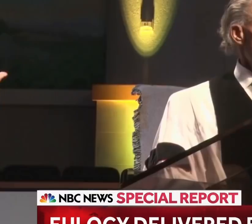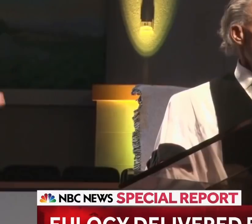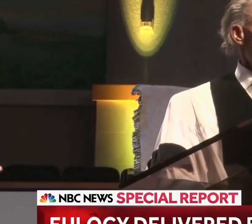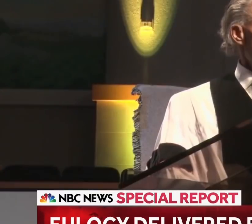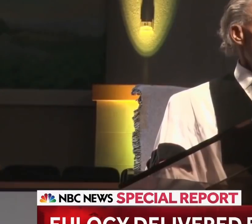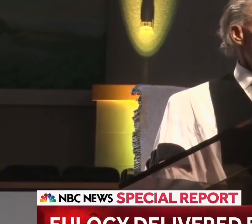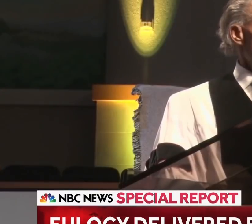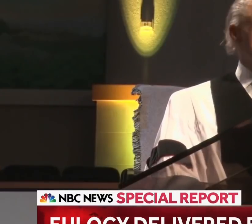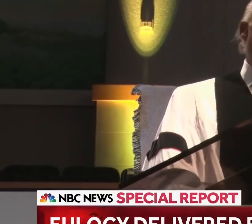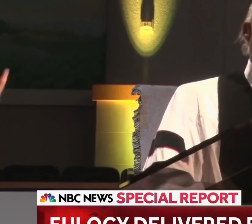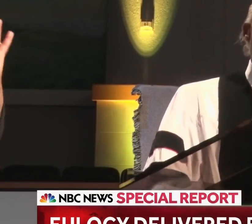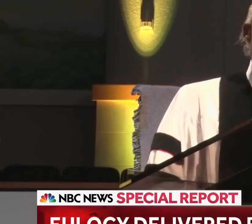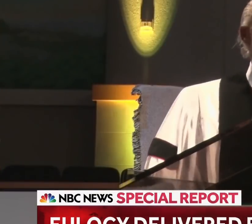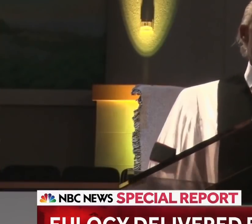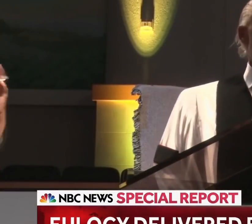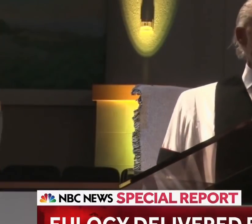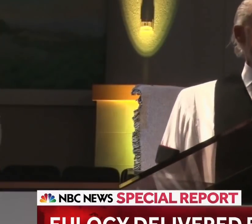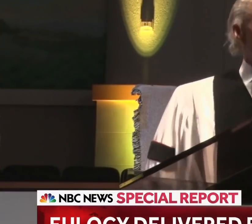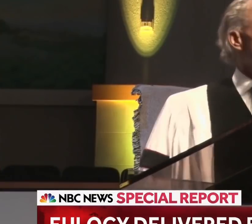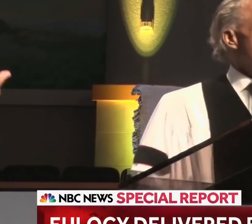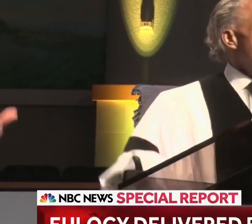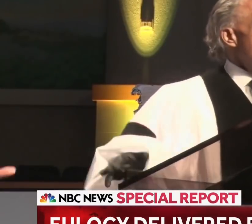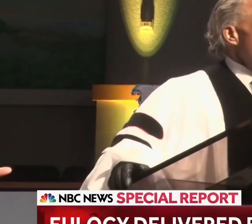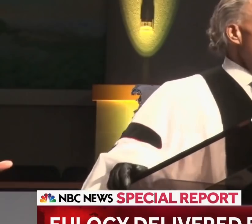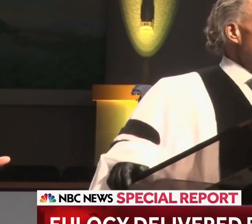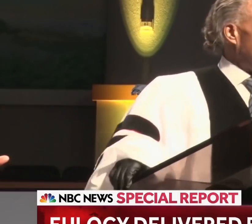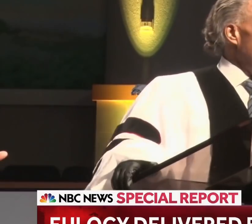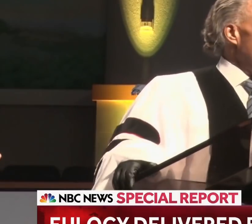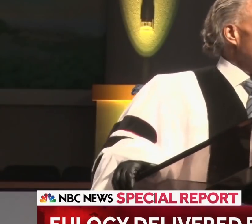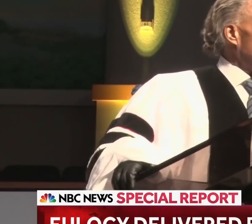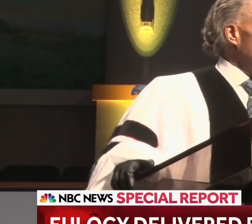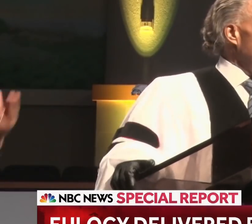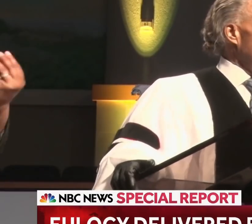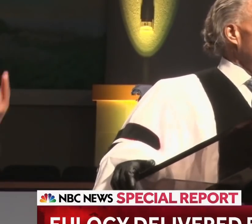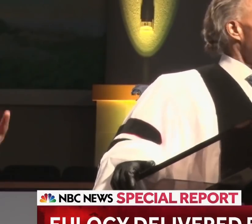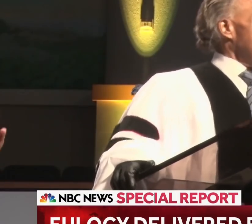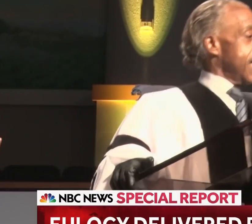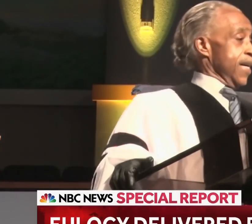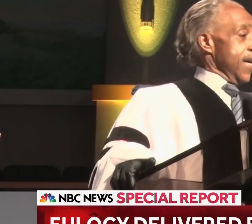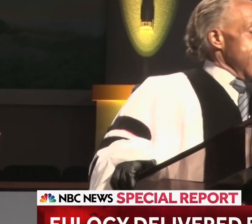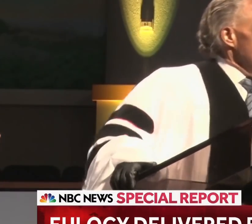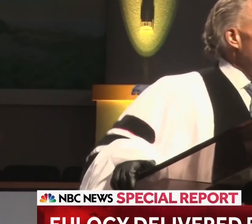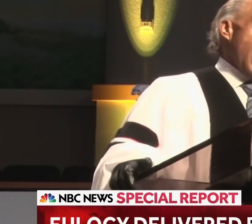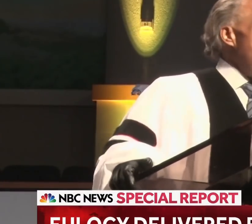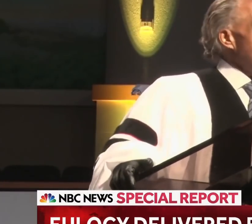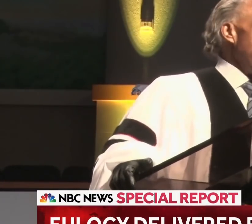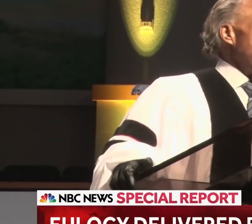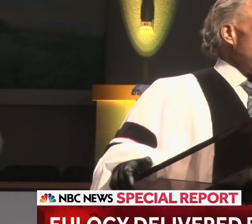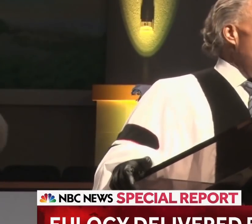I CAN TELL YOU 40 YEARS LATER, HE WALKS WITH ME.